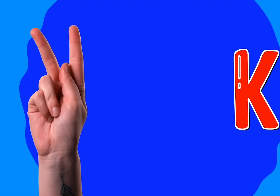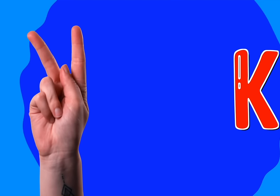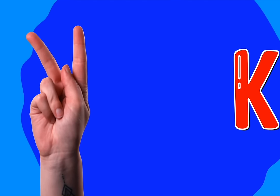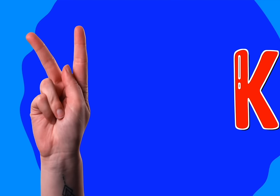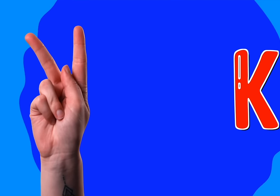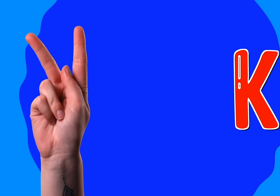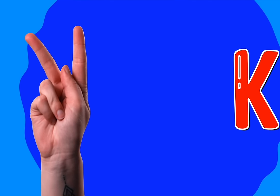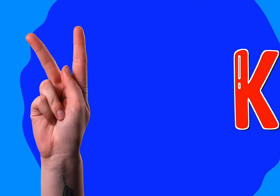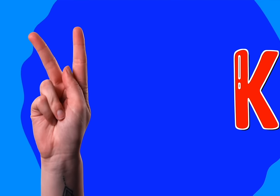K.